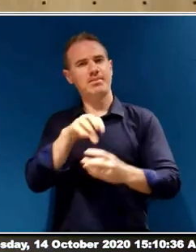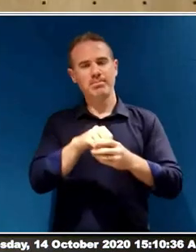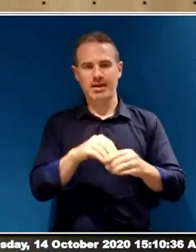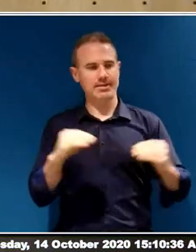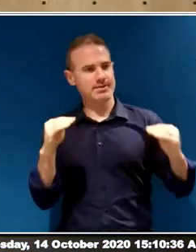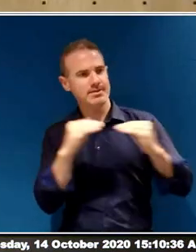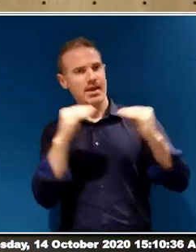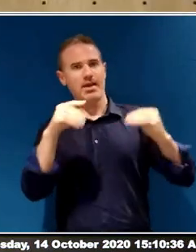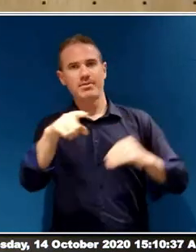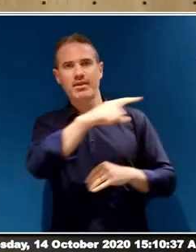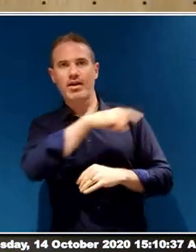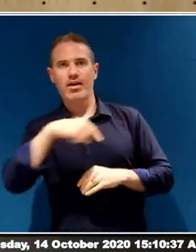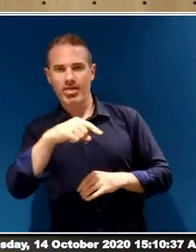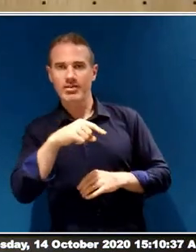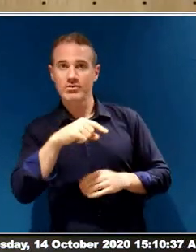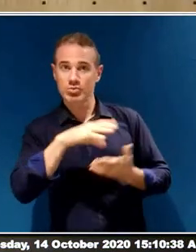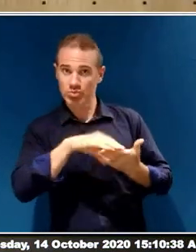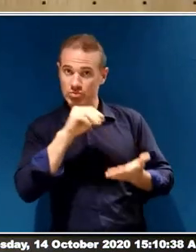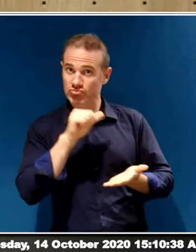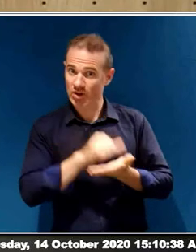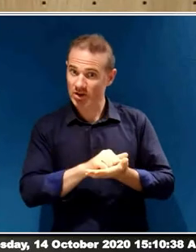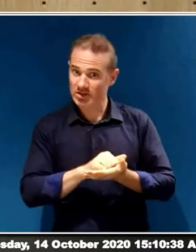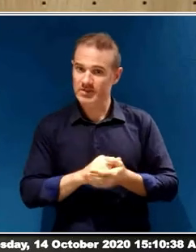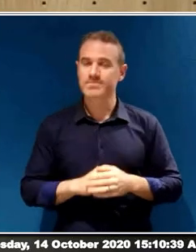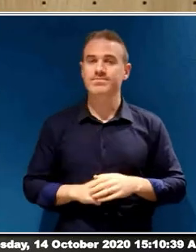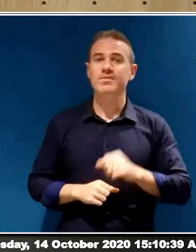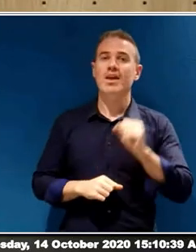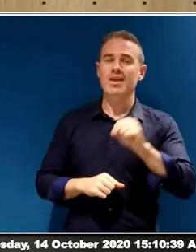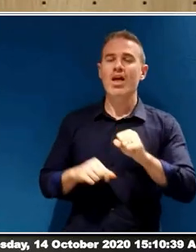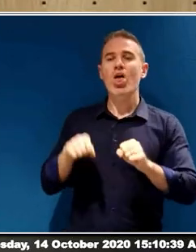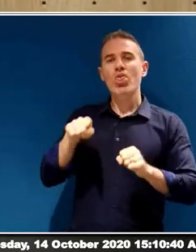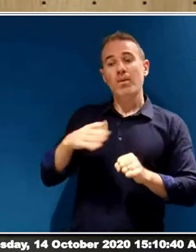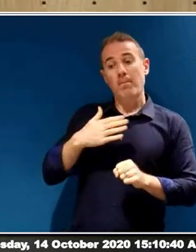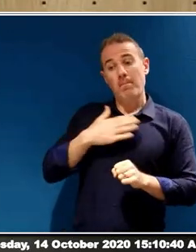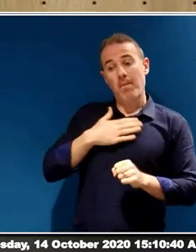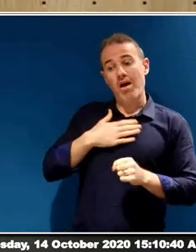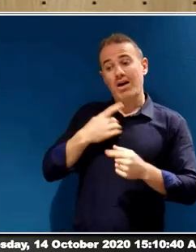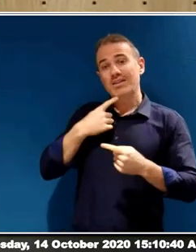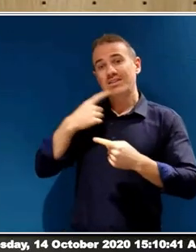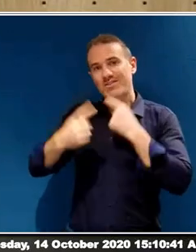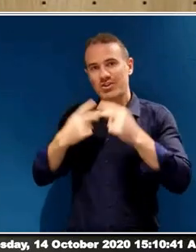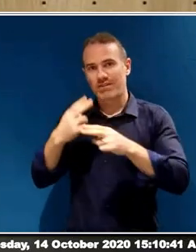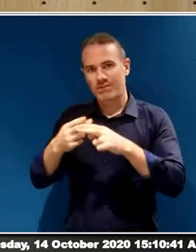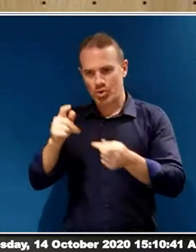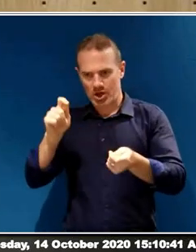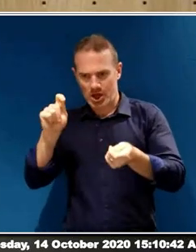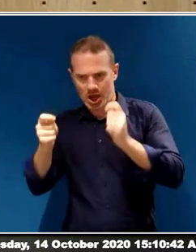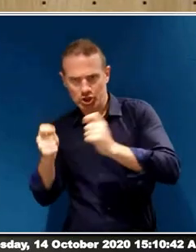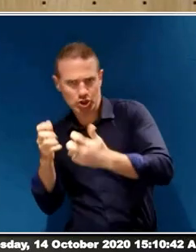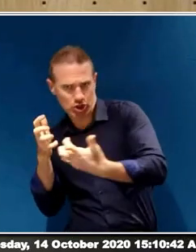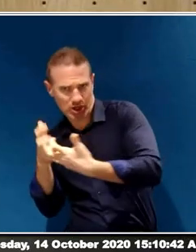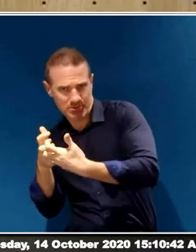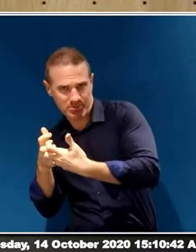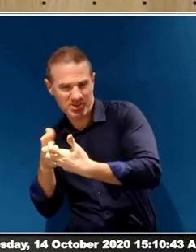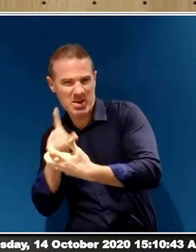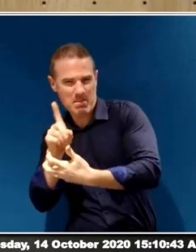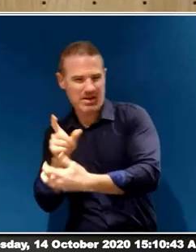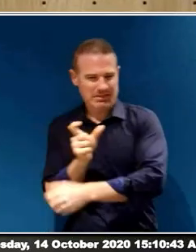That's how I define "adjustment". The word "reasonable" is a little more difficult, and from my research over the